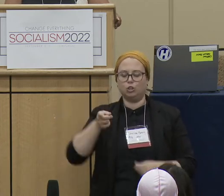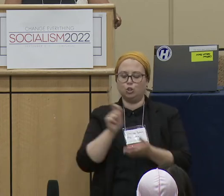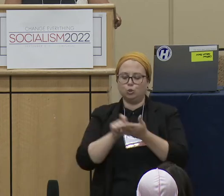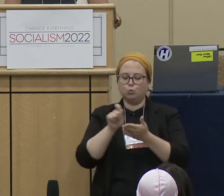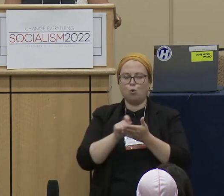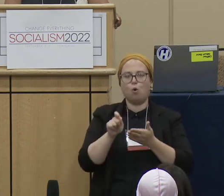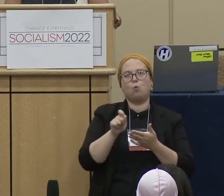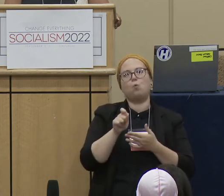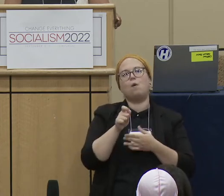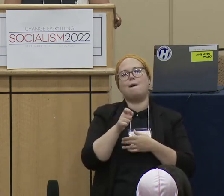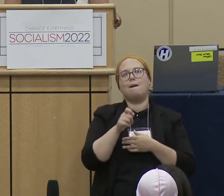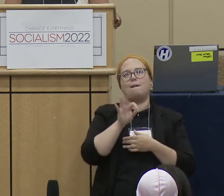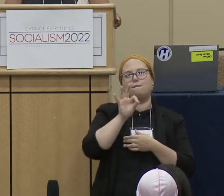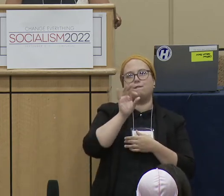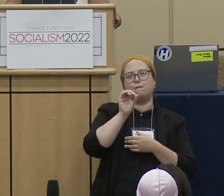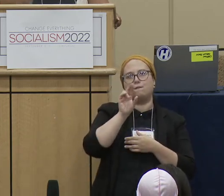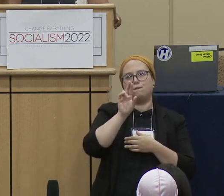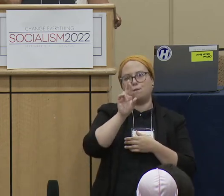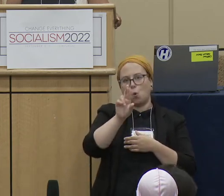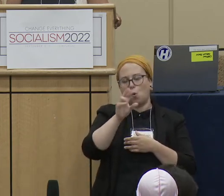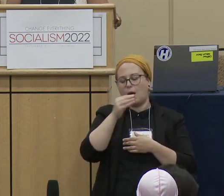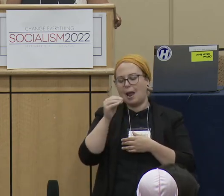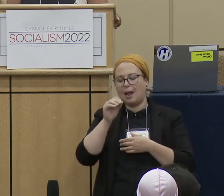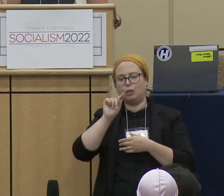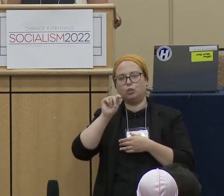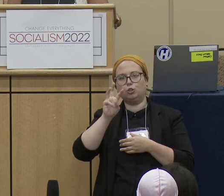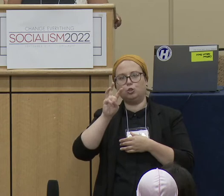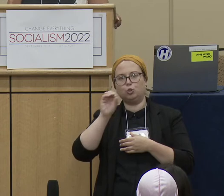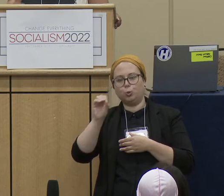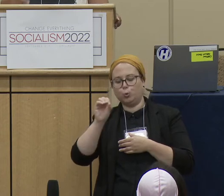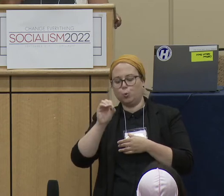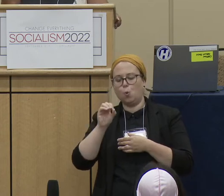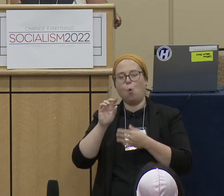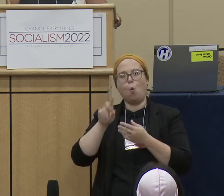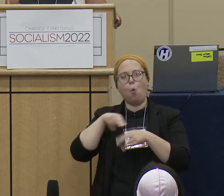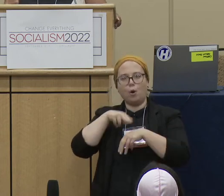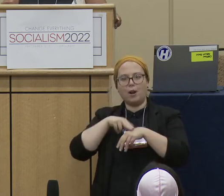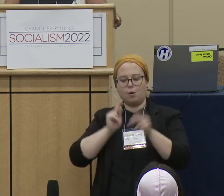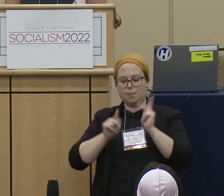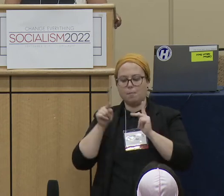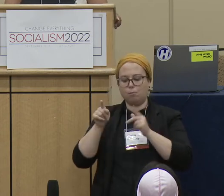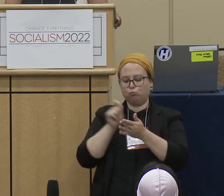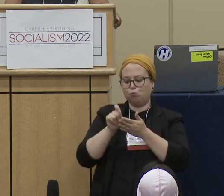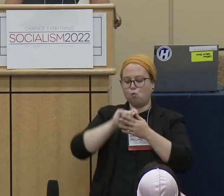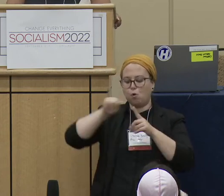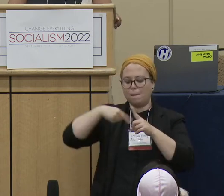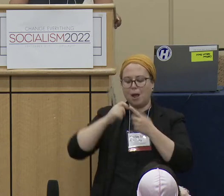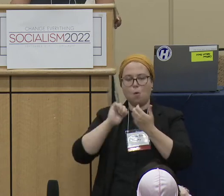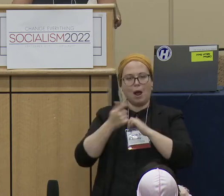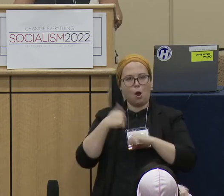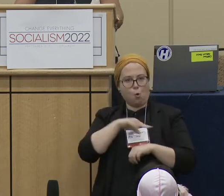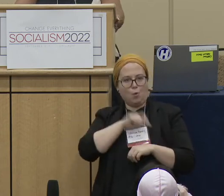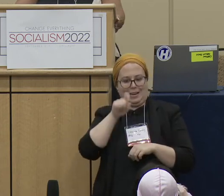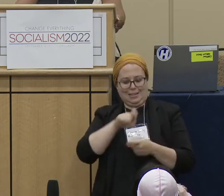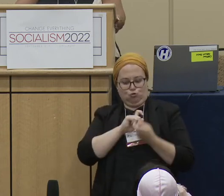intellectual, I certainly don't mean the ivory tower variety. She wrote for and to ordinary people, about how we need to